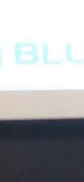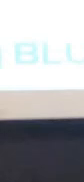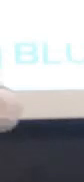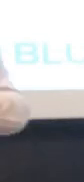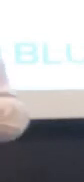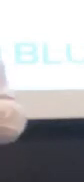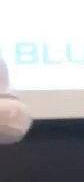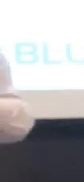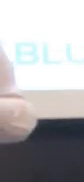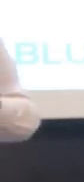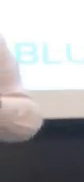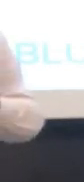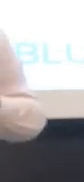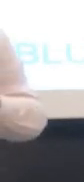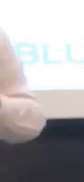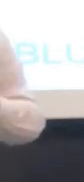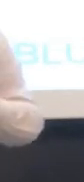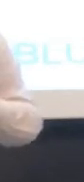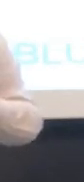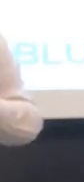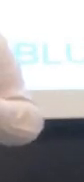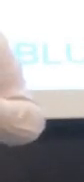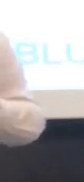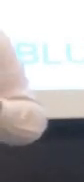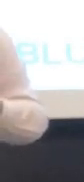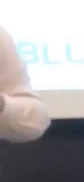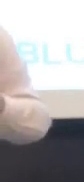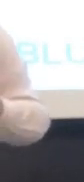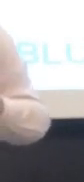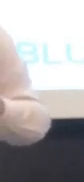but what is the role that we have as a university